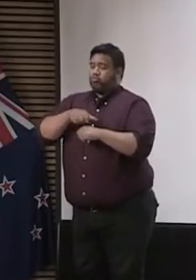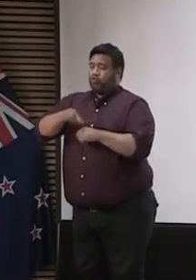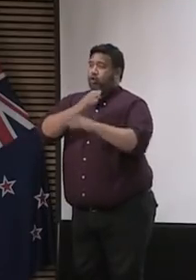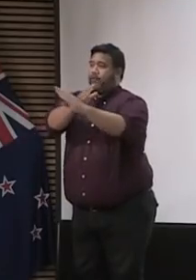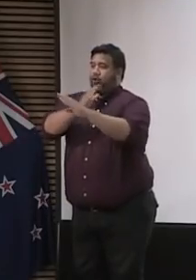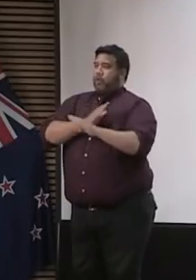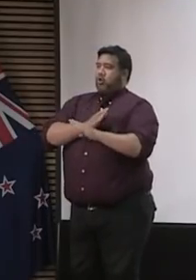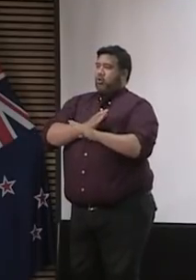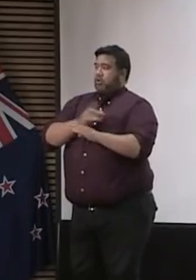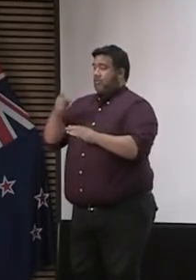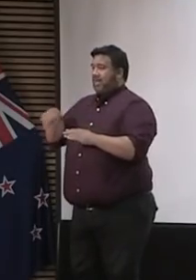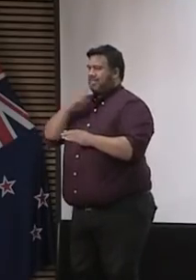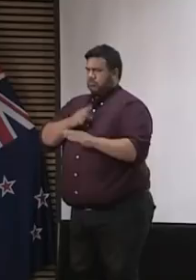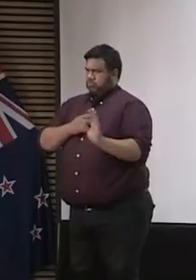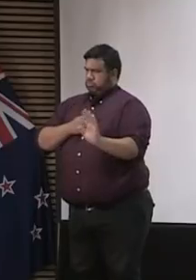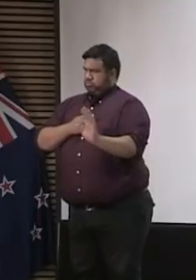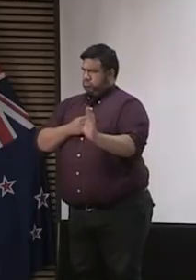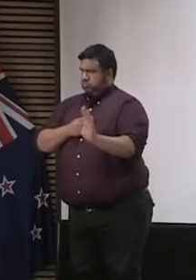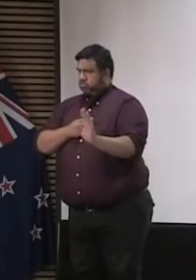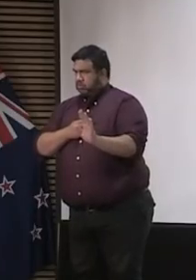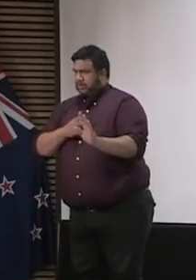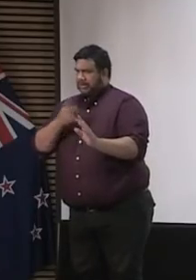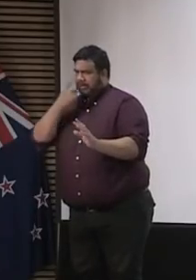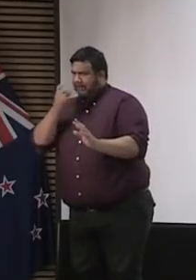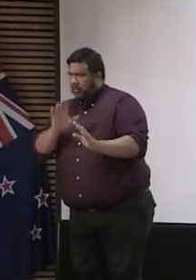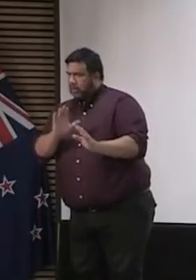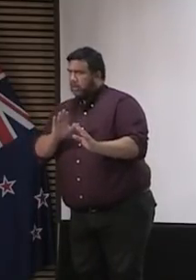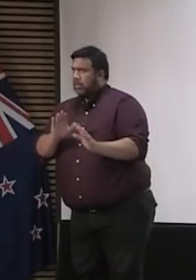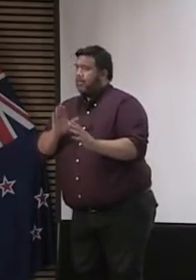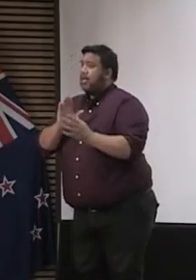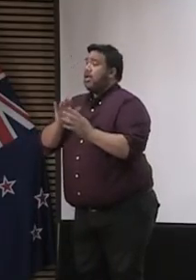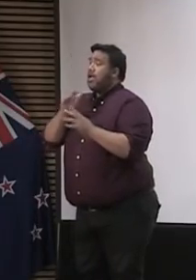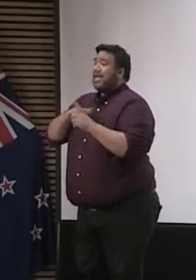Iwi saythis is all about lookingafter communities and lookingafter their communityparticularly